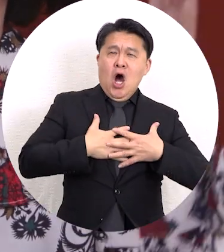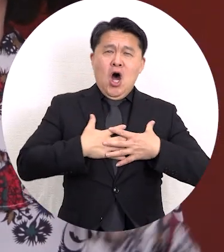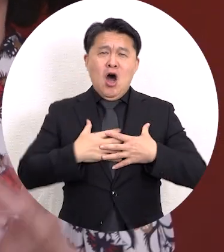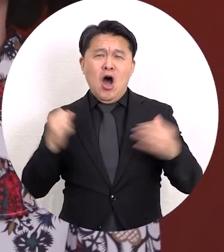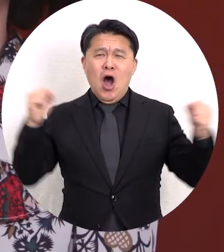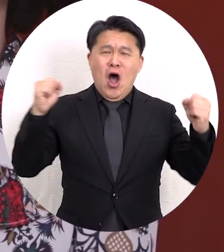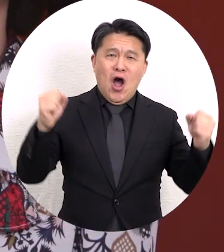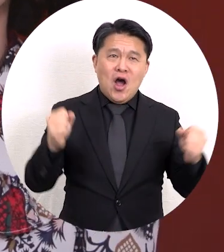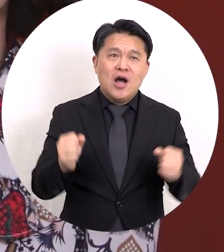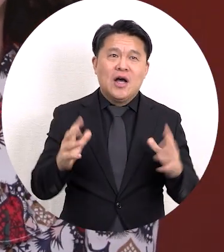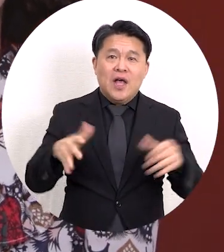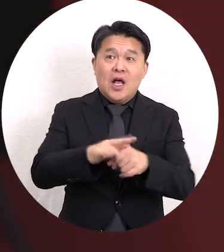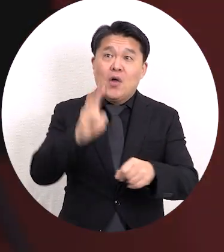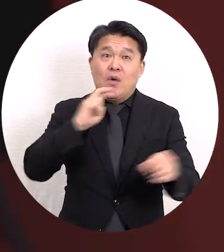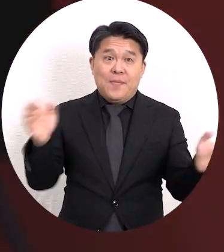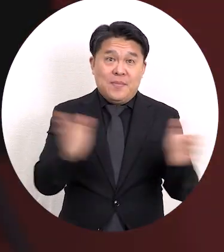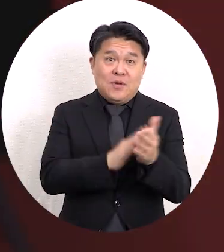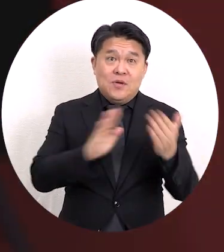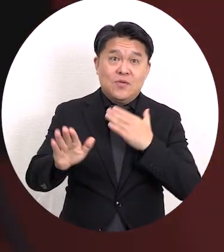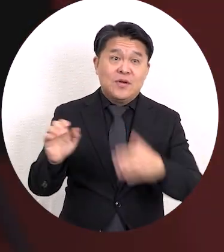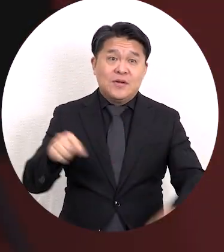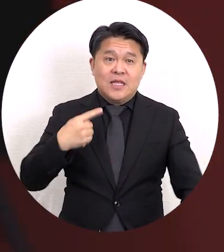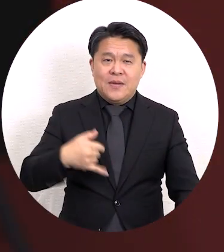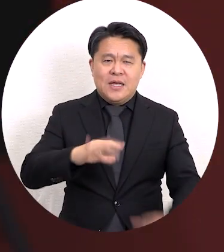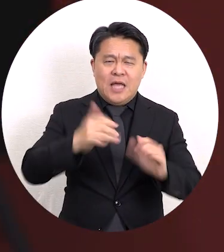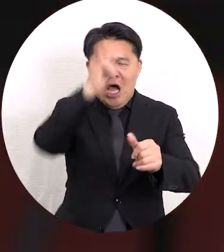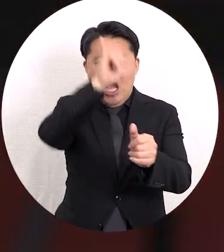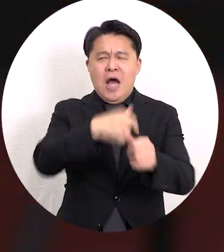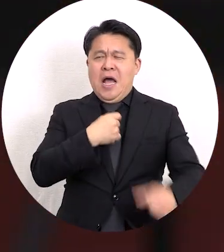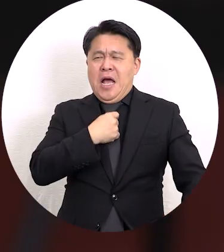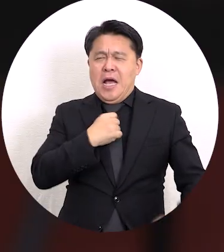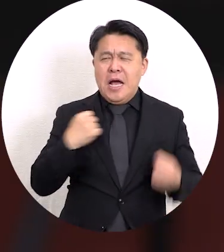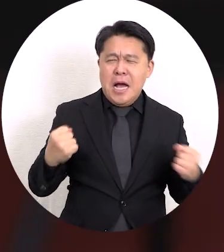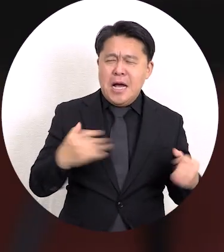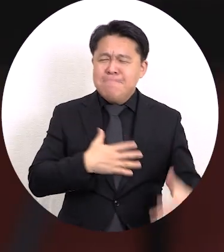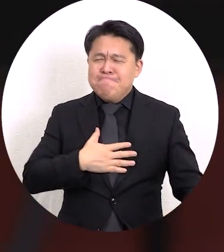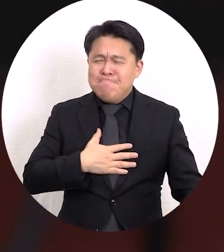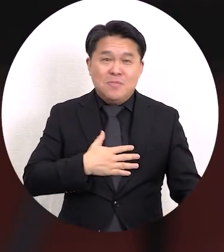When we sing the national anthem together, patriotism pours out, and the rhythm plays a role